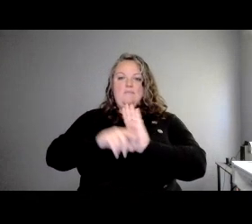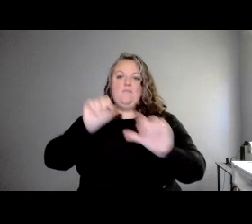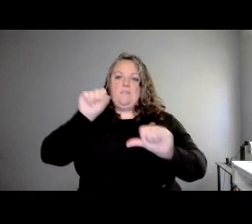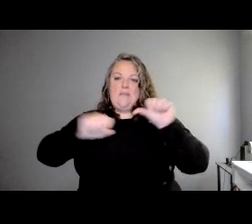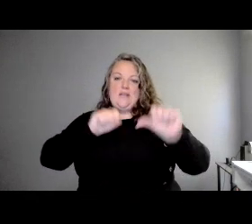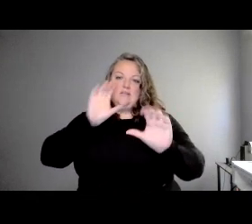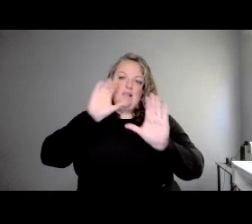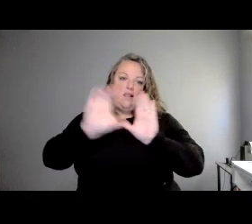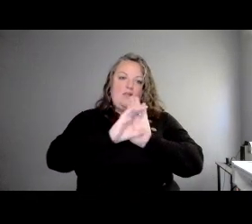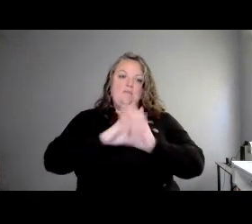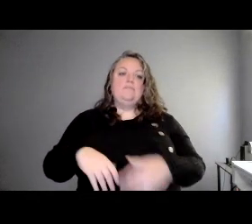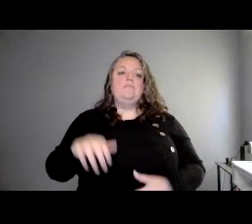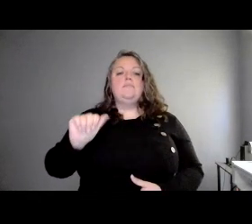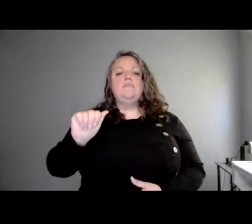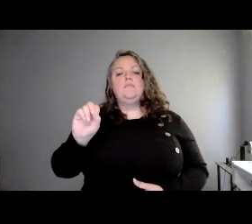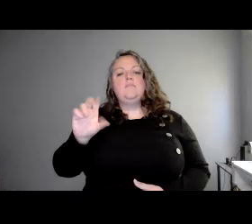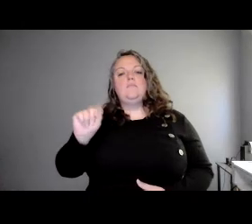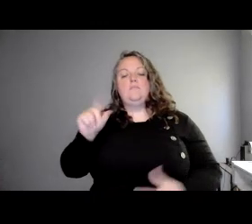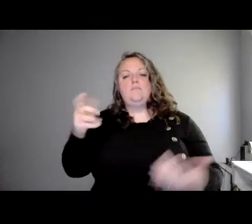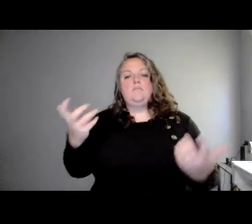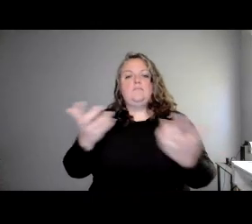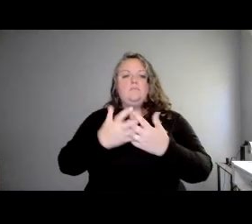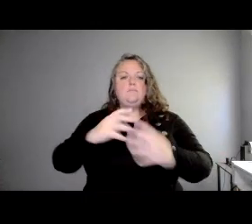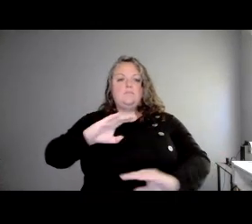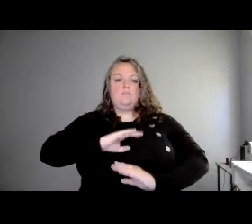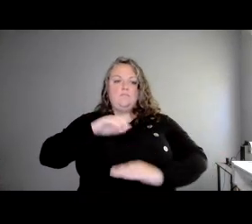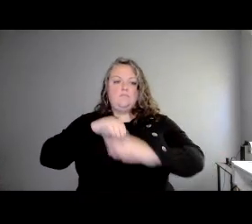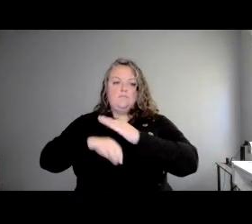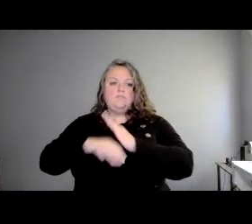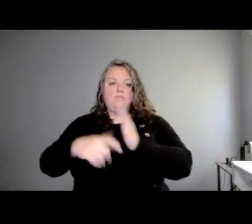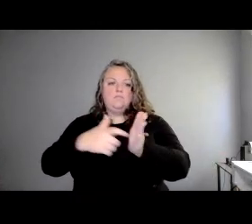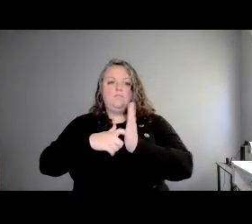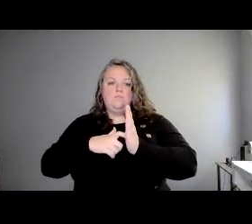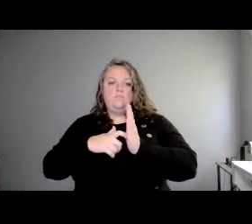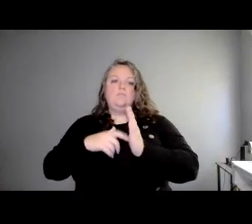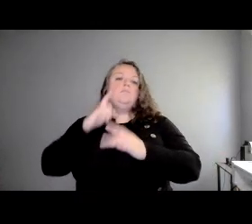How does AOT comply with accessibility requirements in alterations in construction?